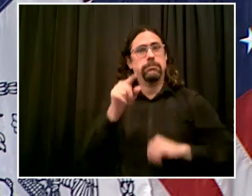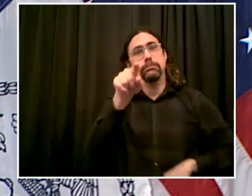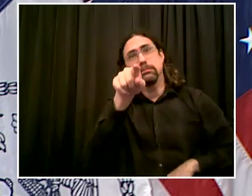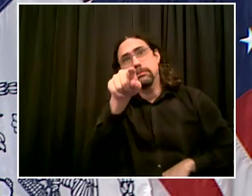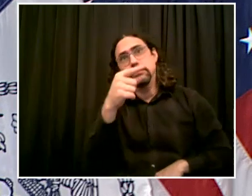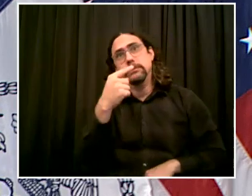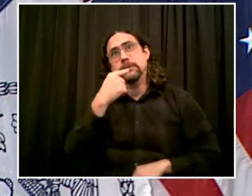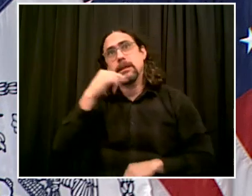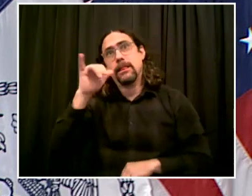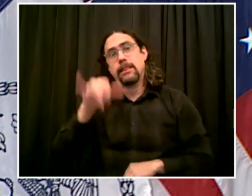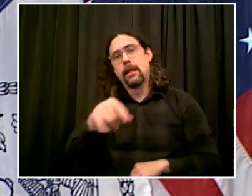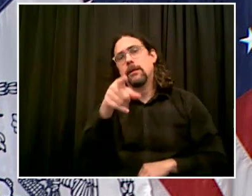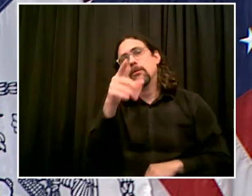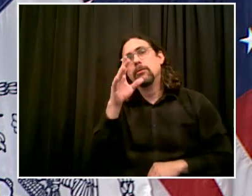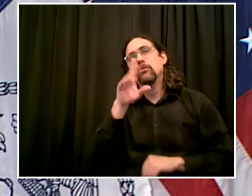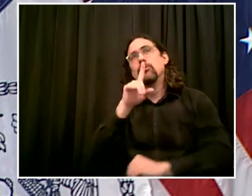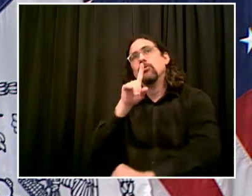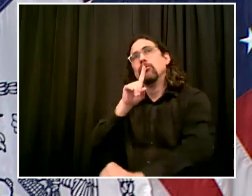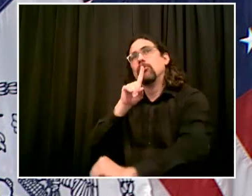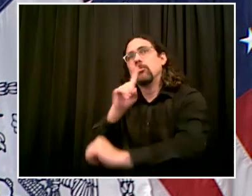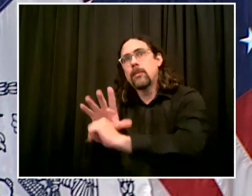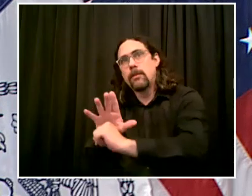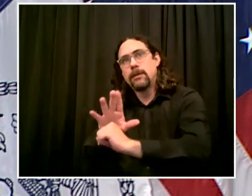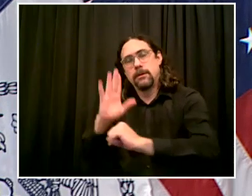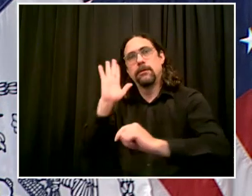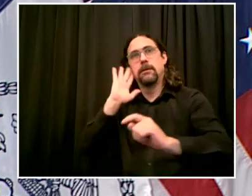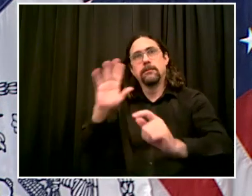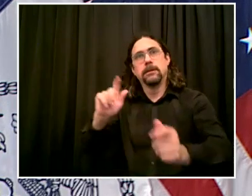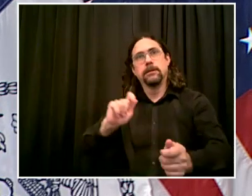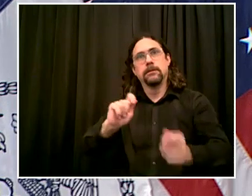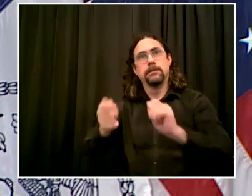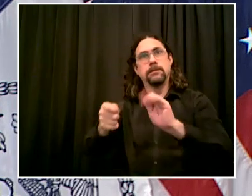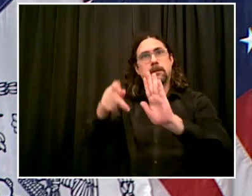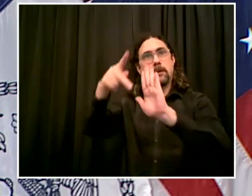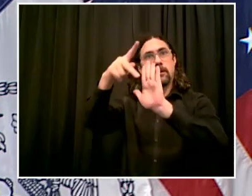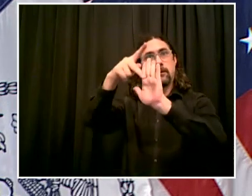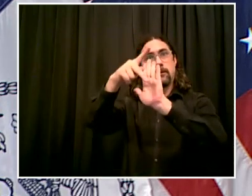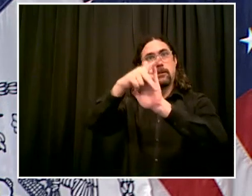LICENSES FOR OFFICERS WITH DRIVING VIOLATIONS.